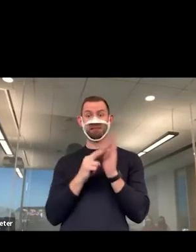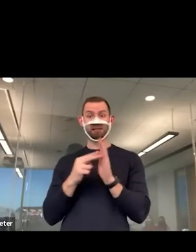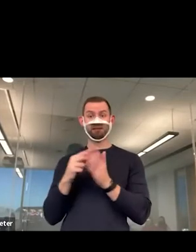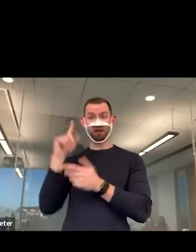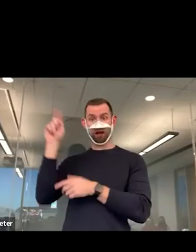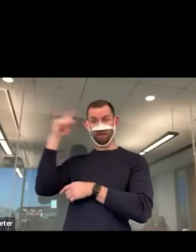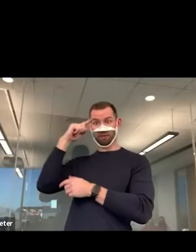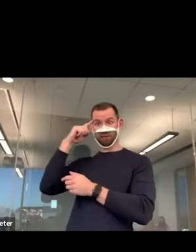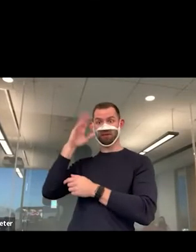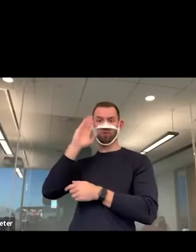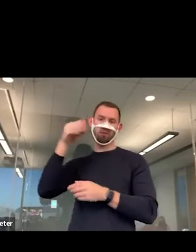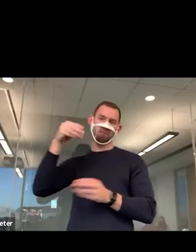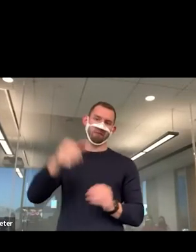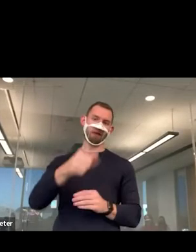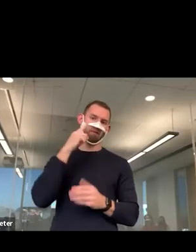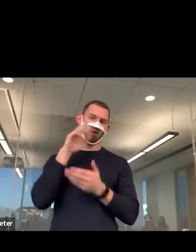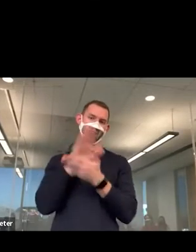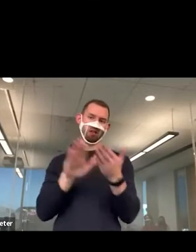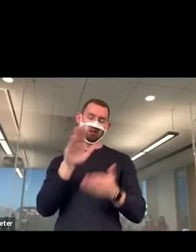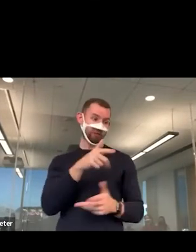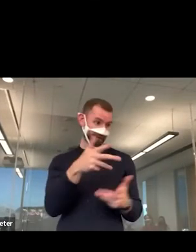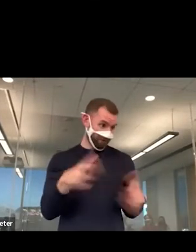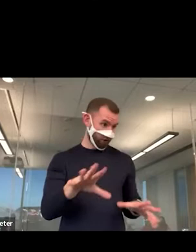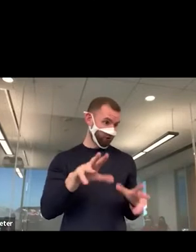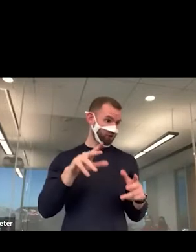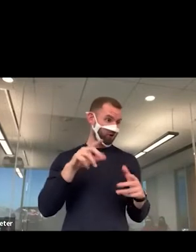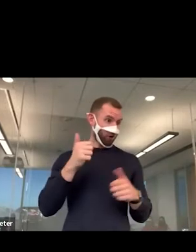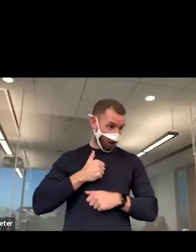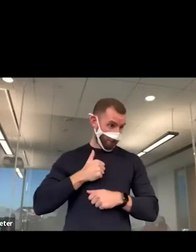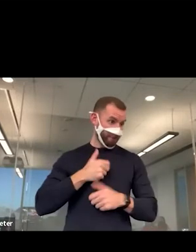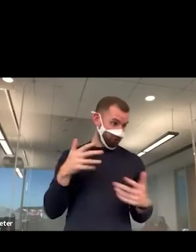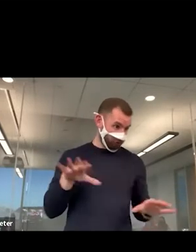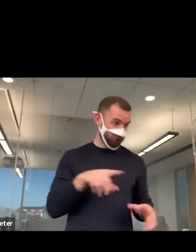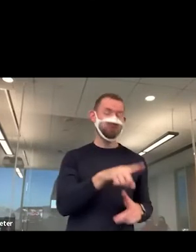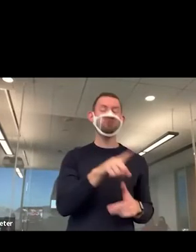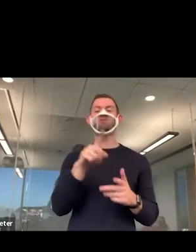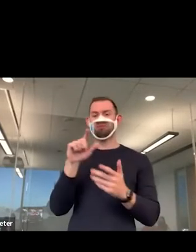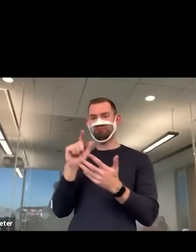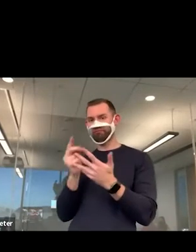after you get out of the military so that's what i did i went in the army i became an operating room